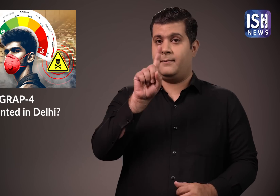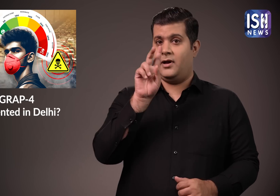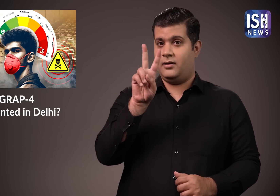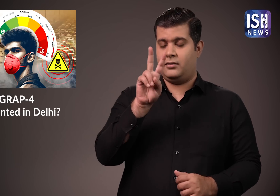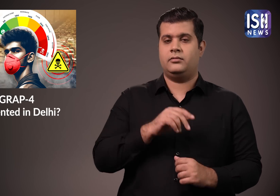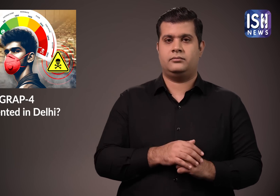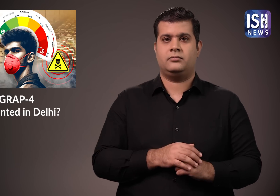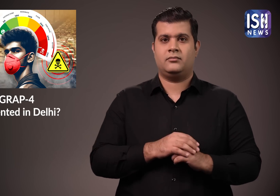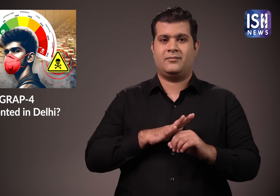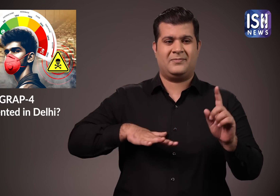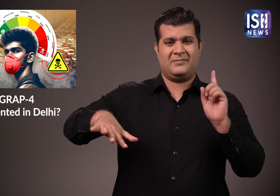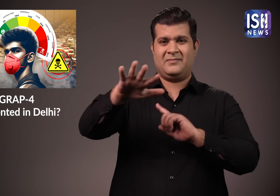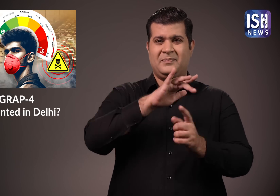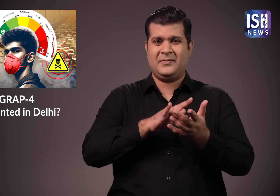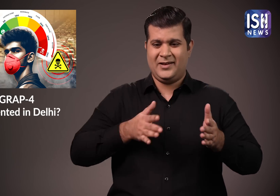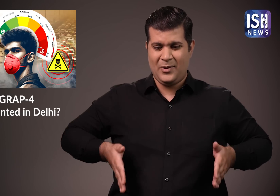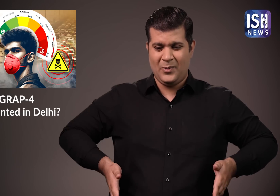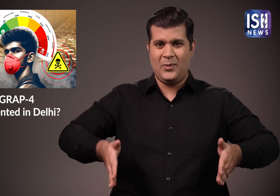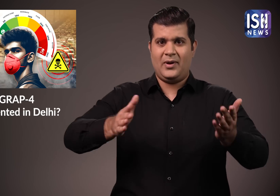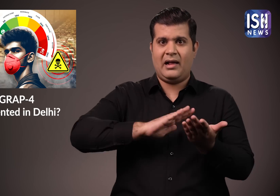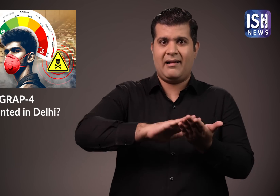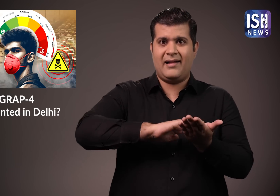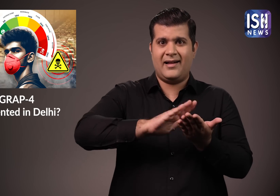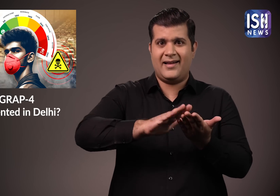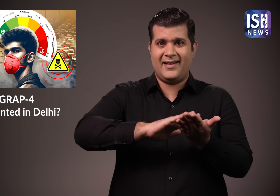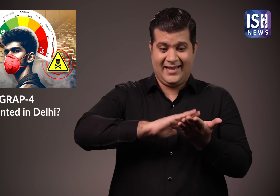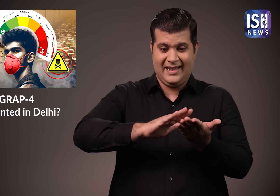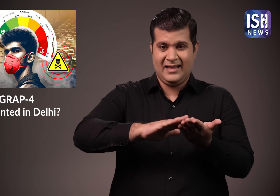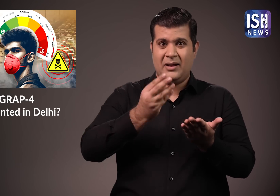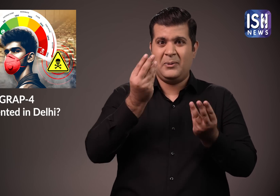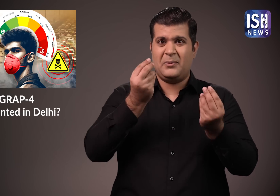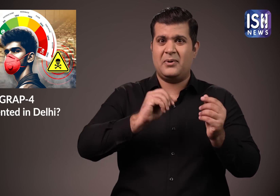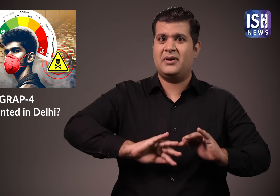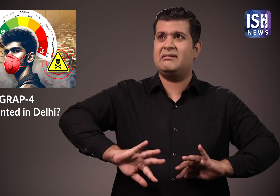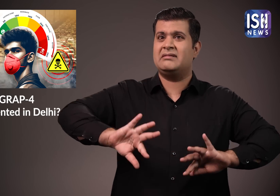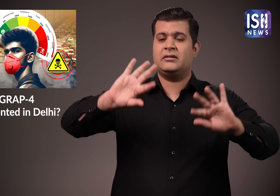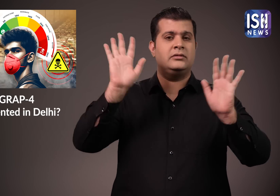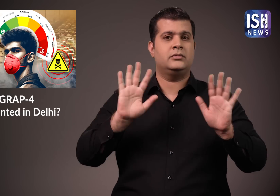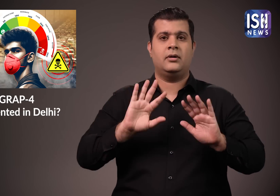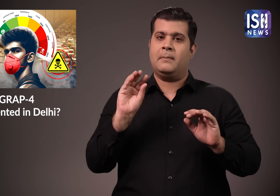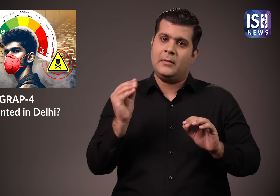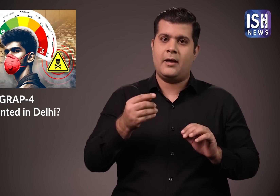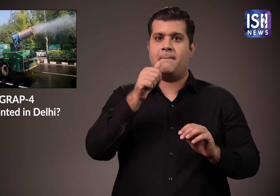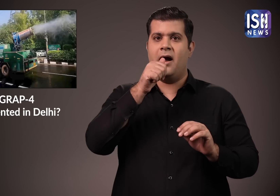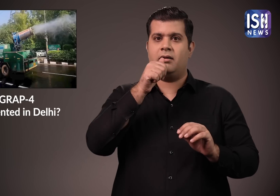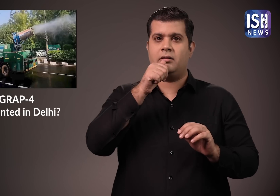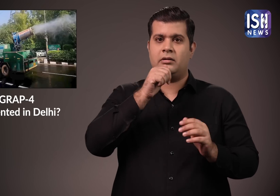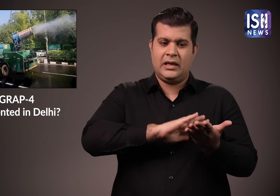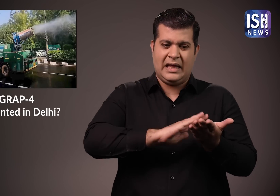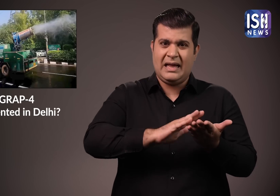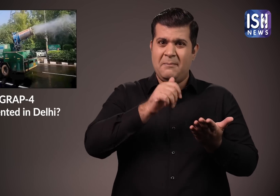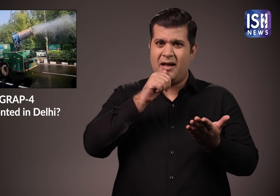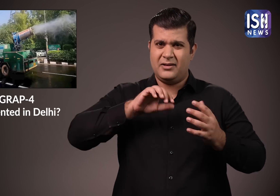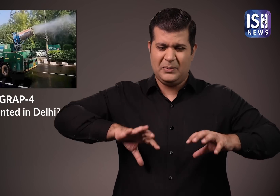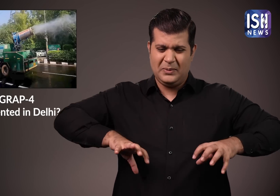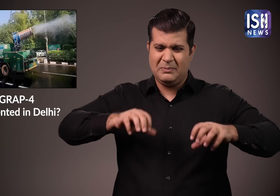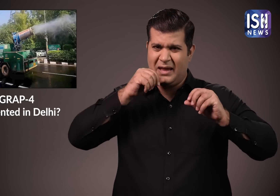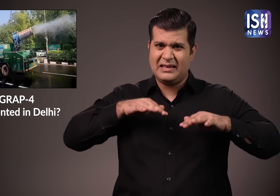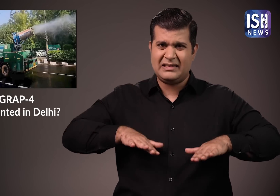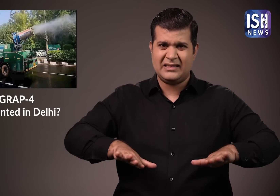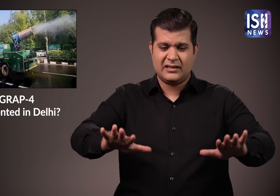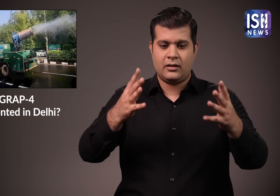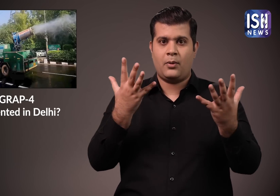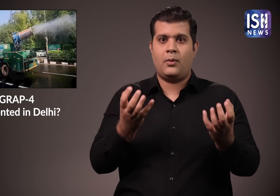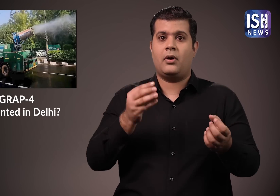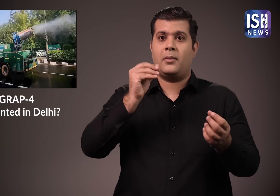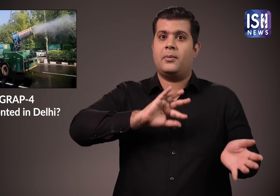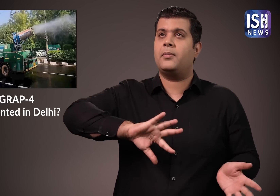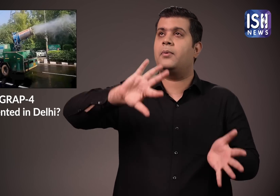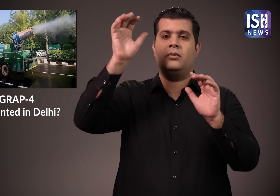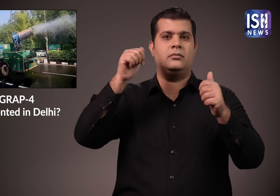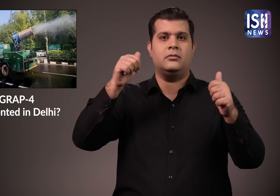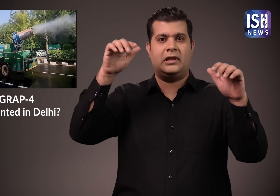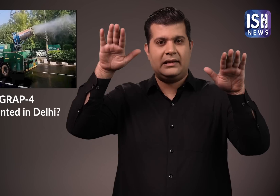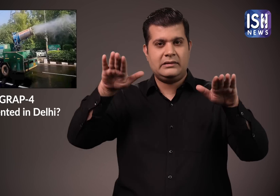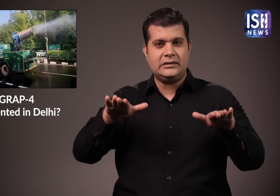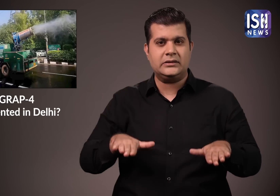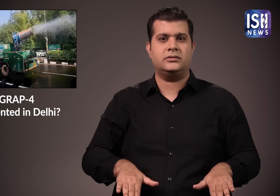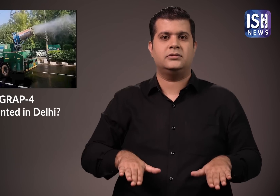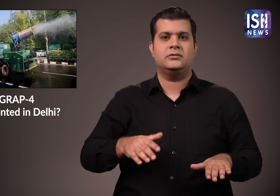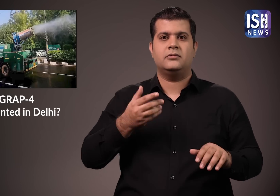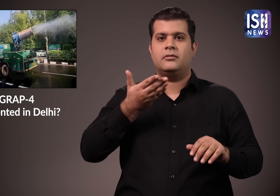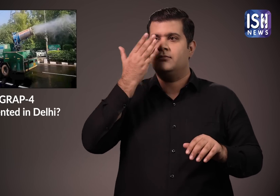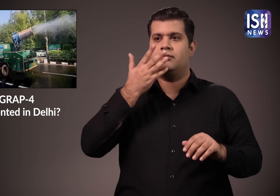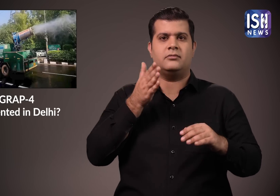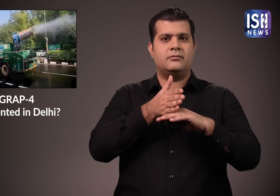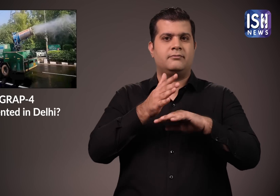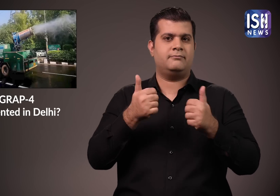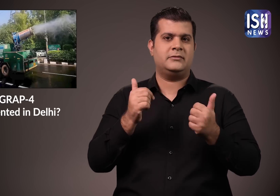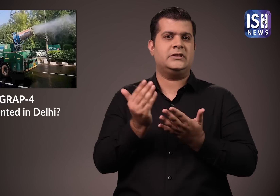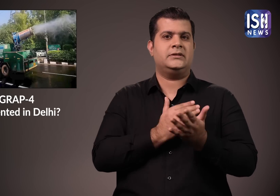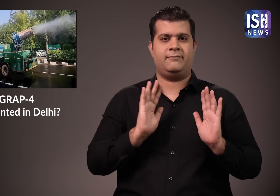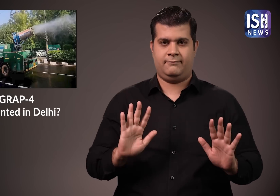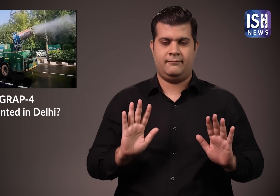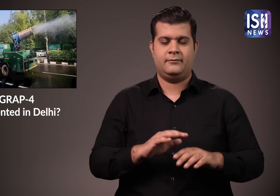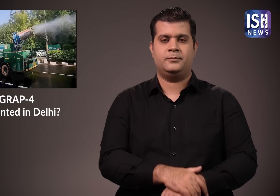12. Using water sprinkling machines while cleaning the roads, to help settle the dust and smog.